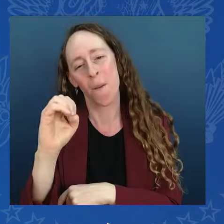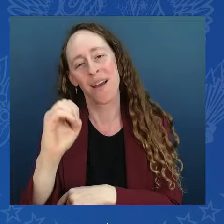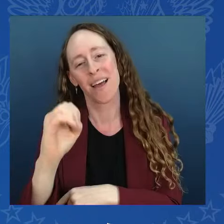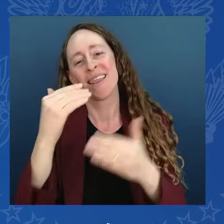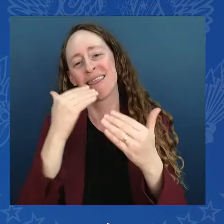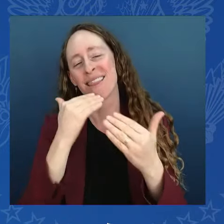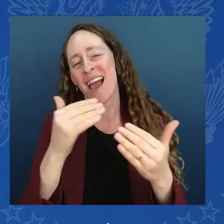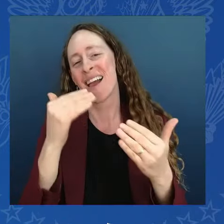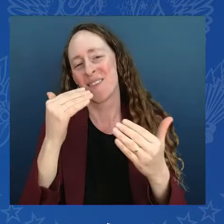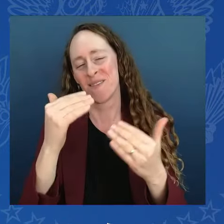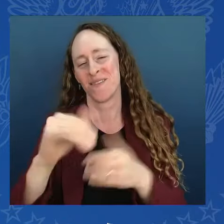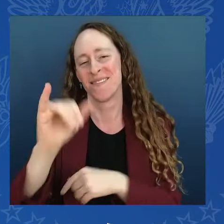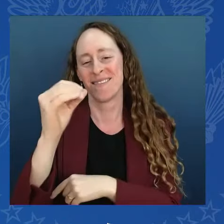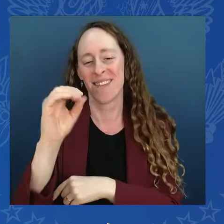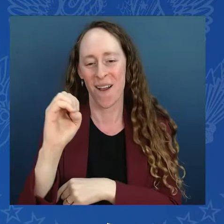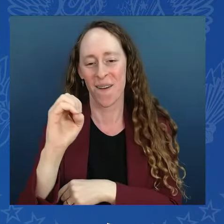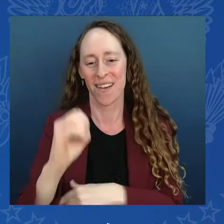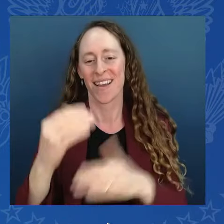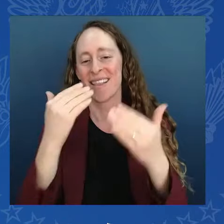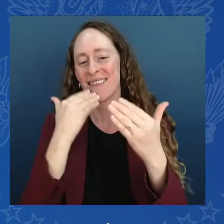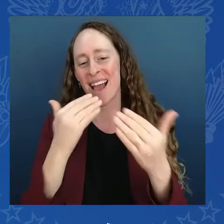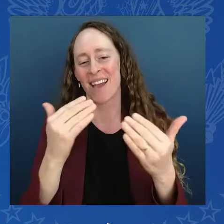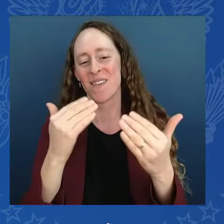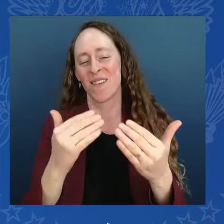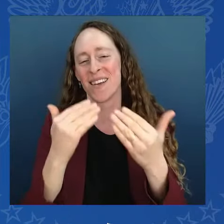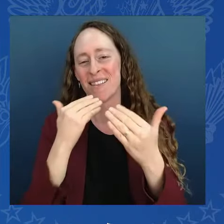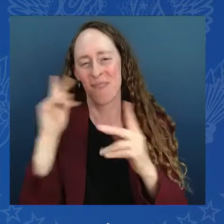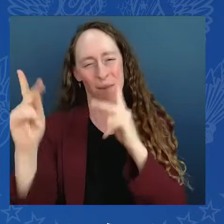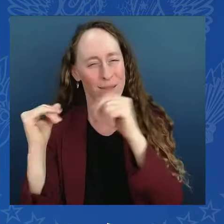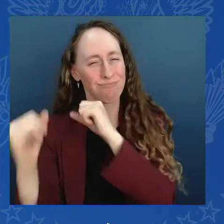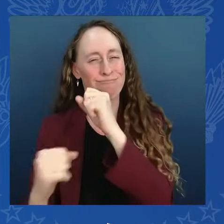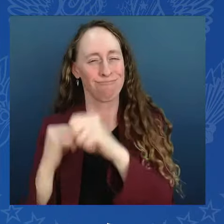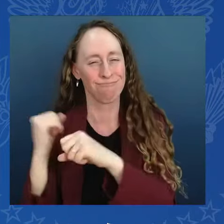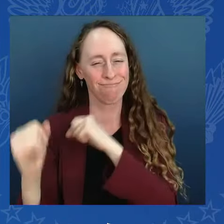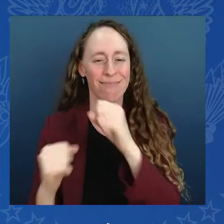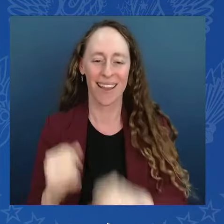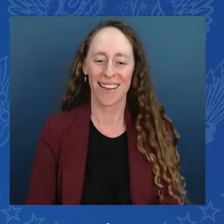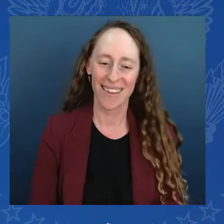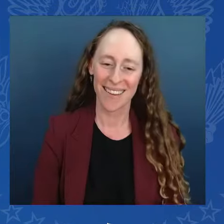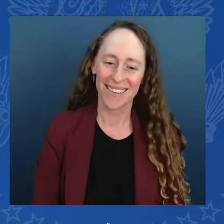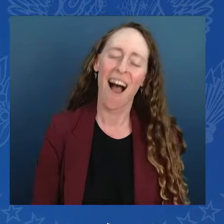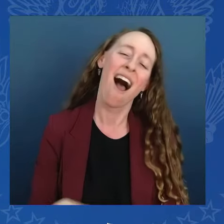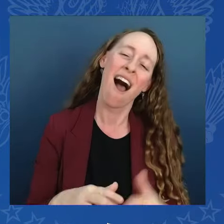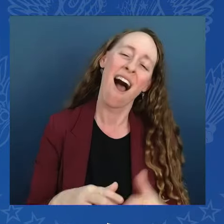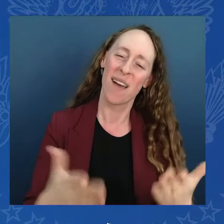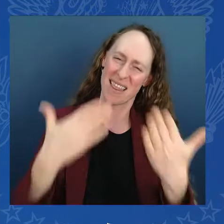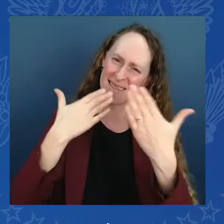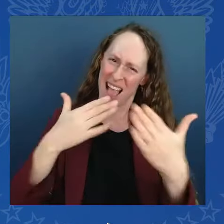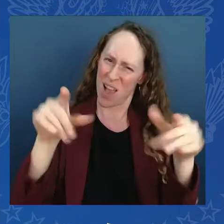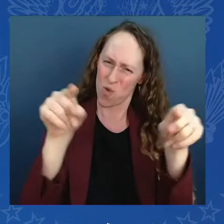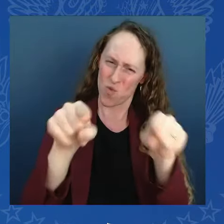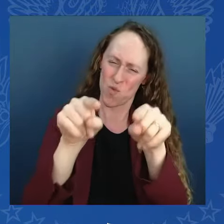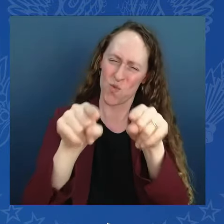Audience: Thank you, Joe! Thank you, Joe! Thank you, Joe! The President: Well, thank you. Thank you, thank you, thank you.